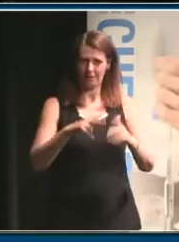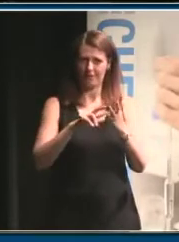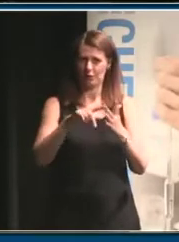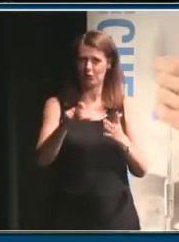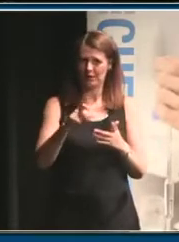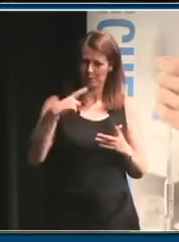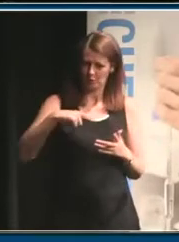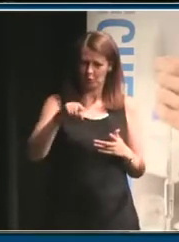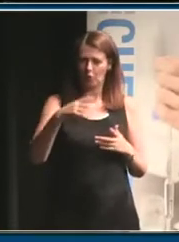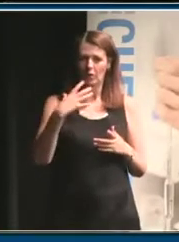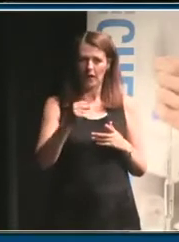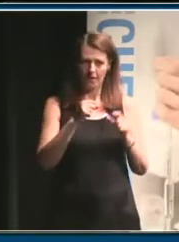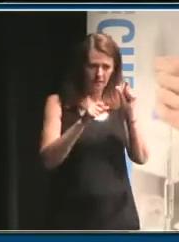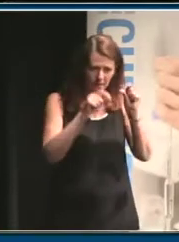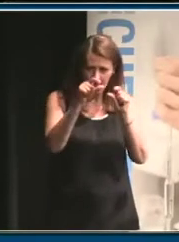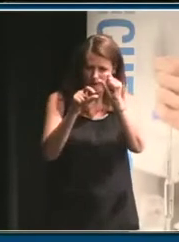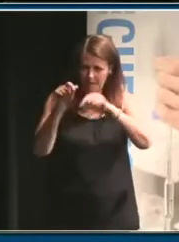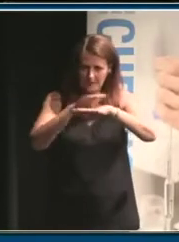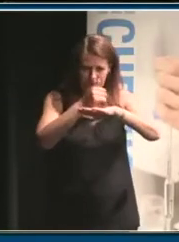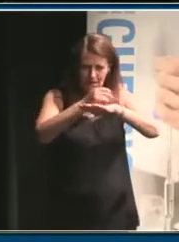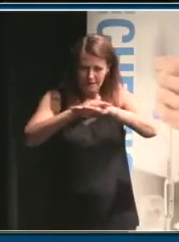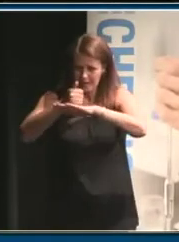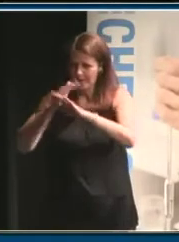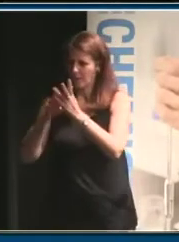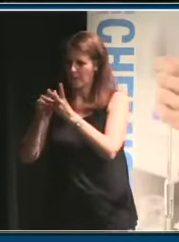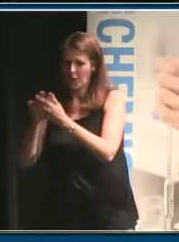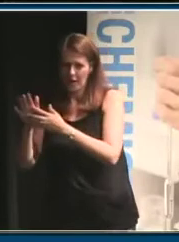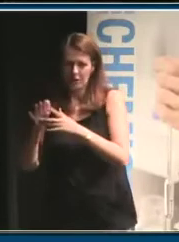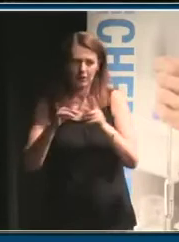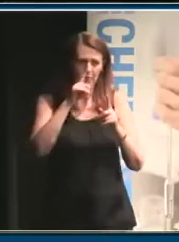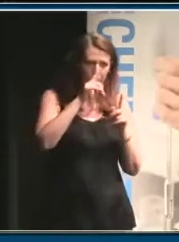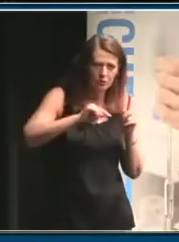is that you've got the pieces in place already from Monash and from the people around here